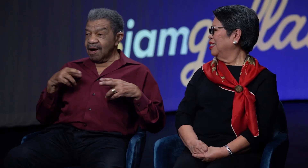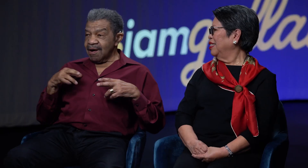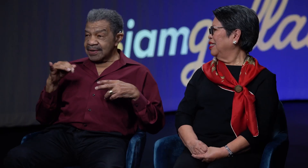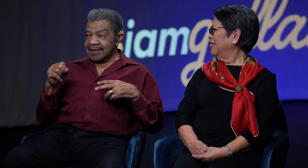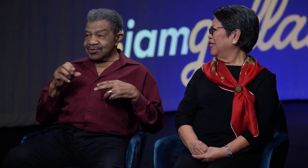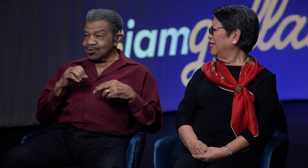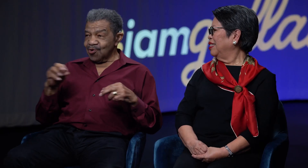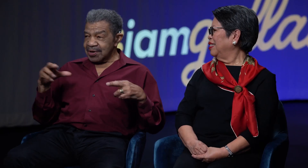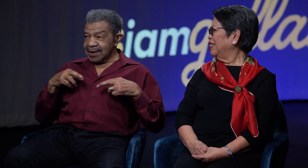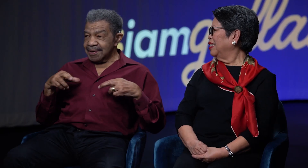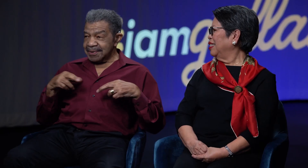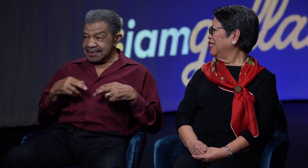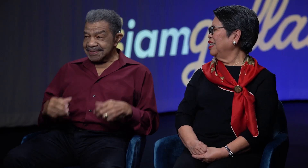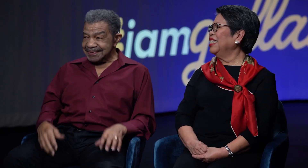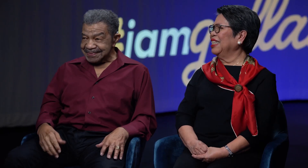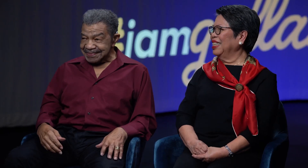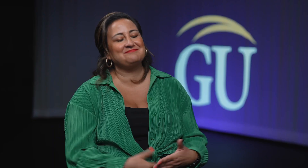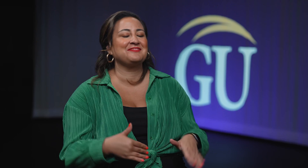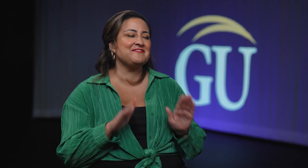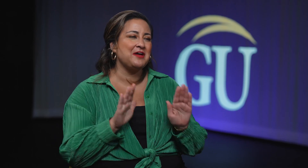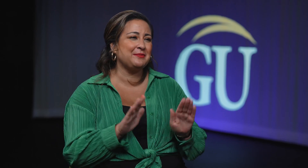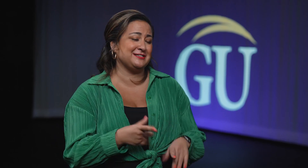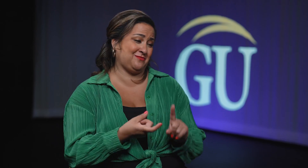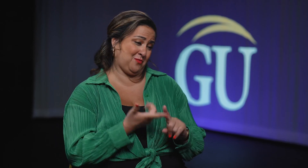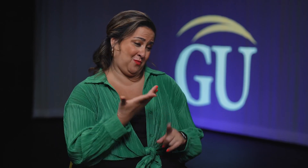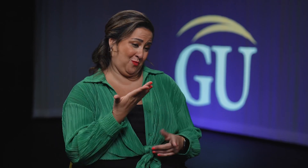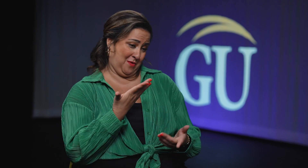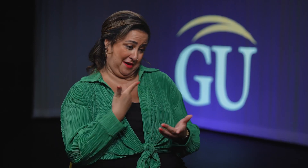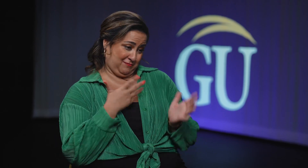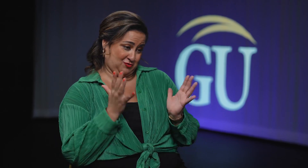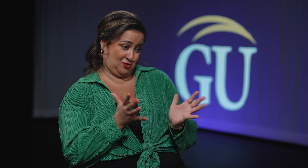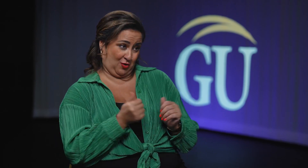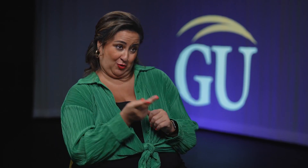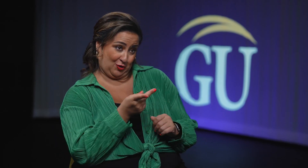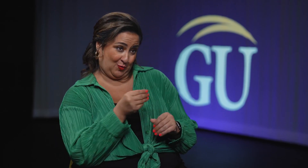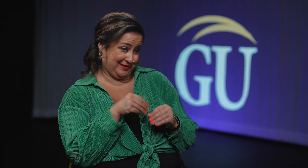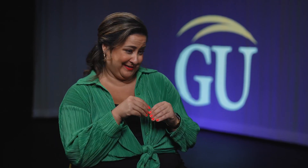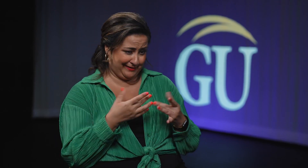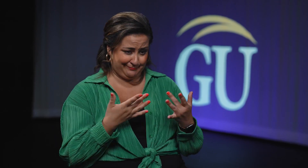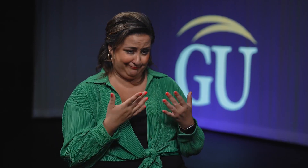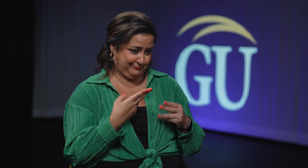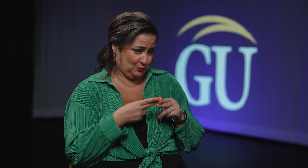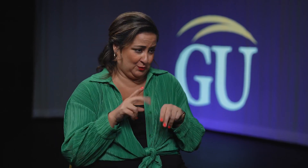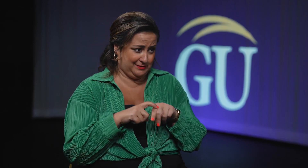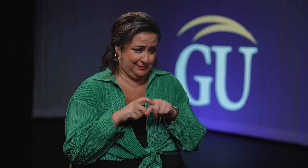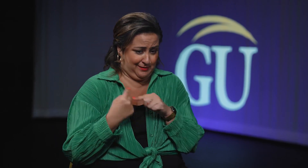Retirement is not a retirement. That's fabulous. From this short time we’ve been talking,